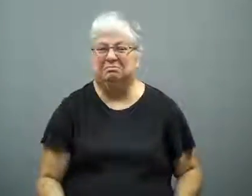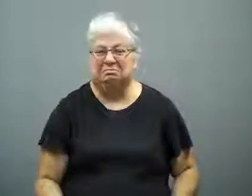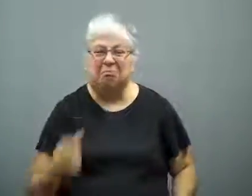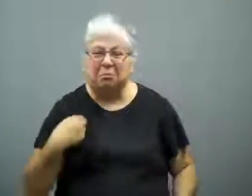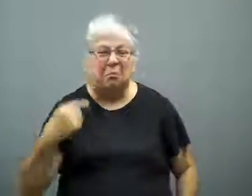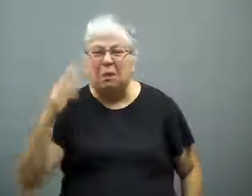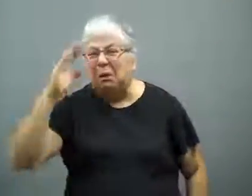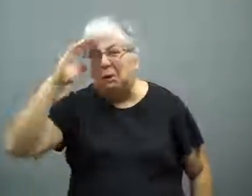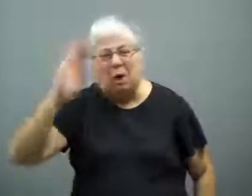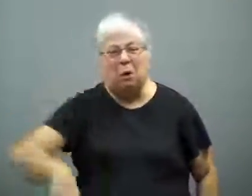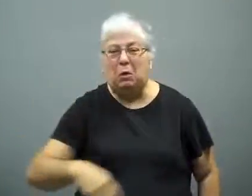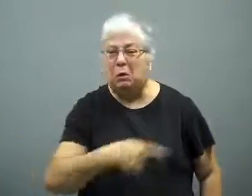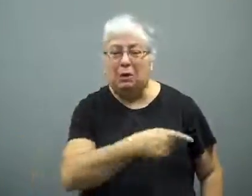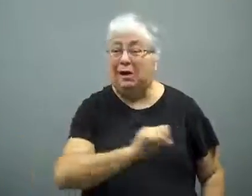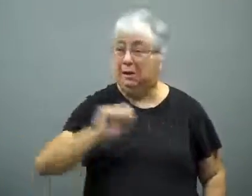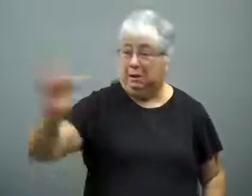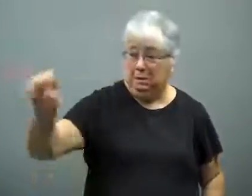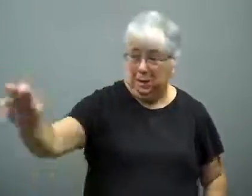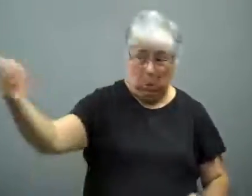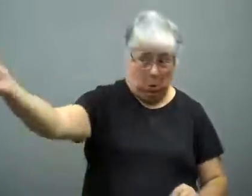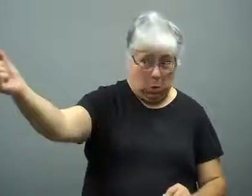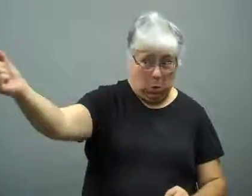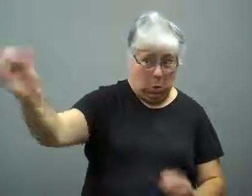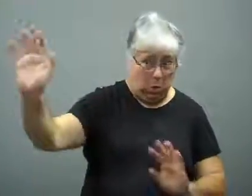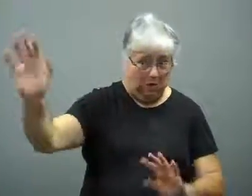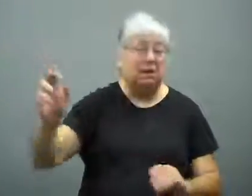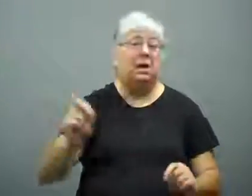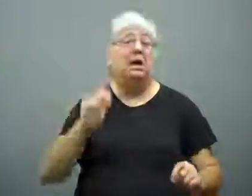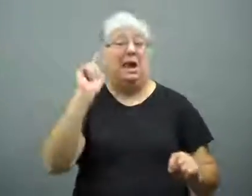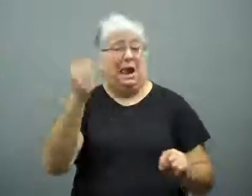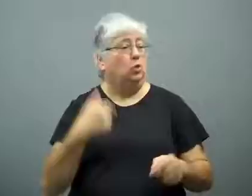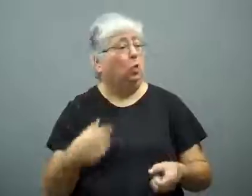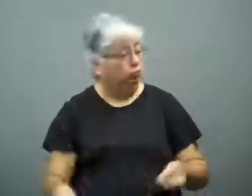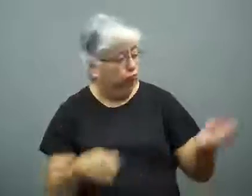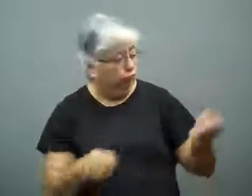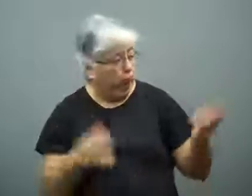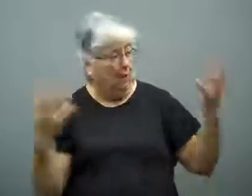He said they would be held there,